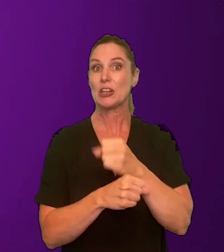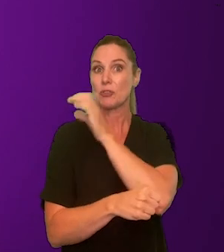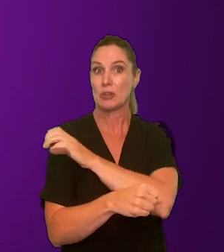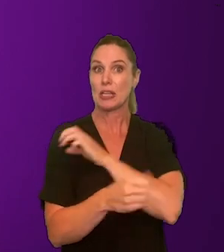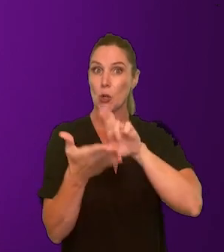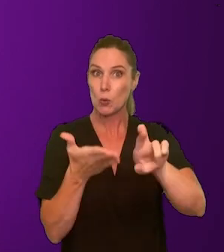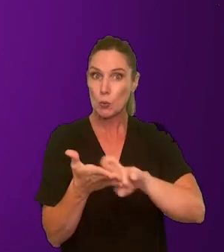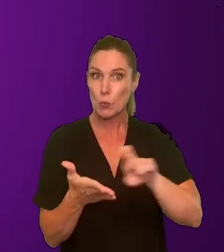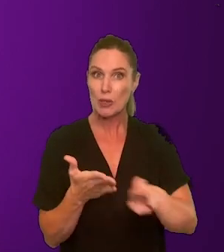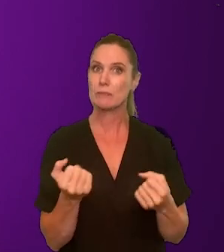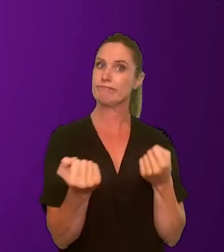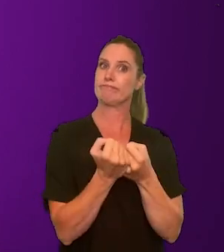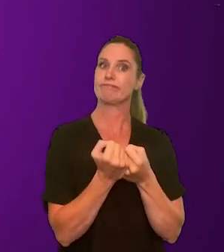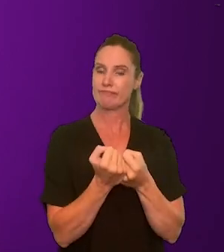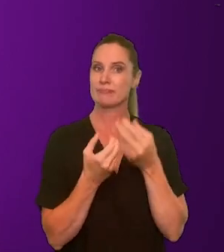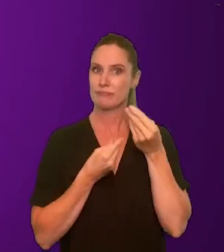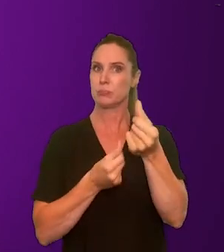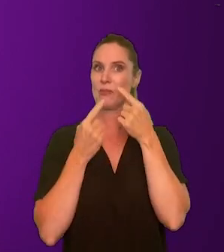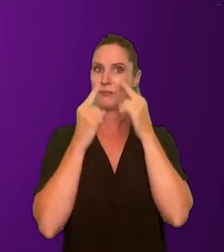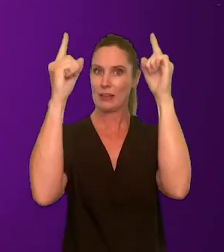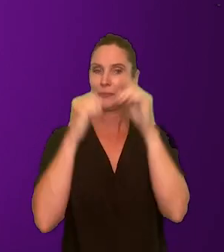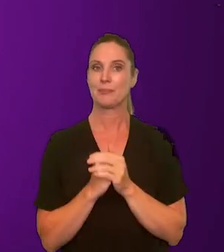And in the future, we aim to expand our services